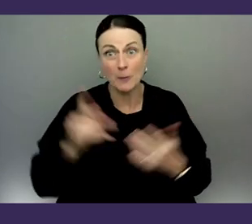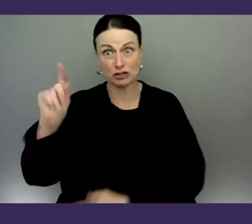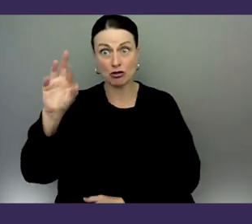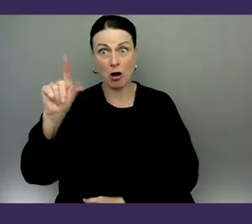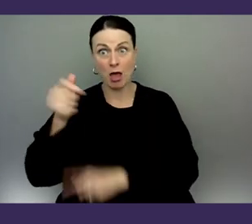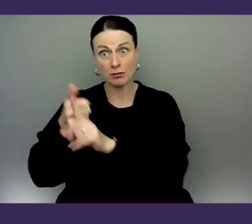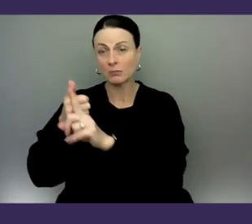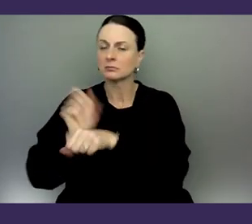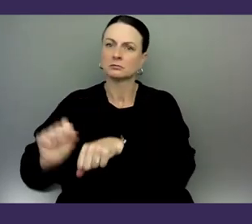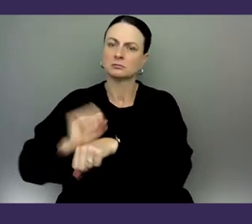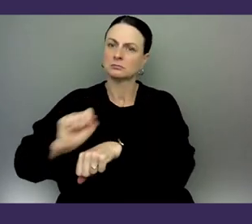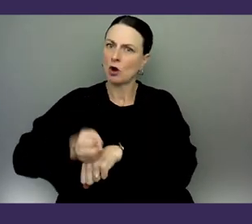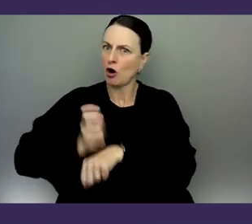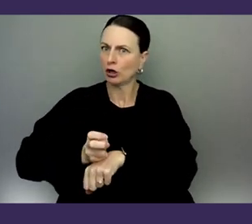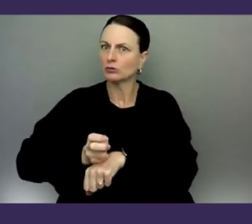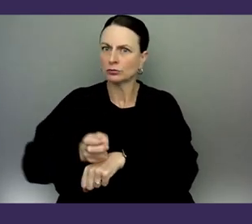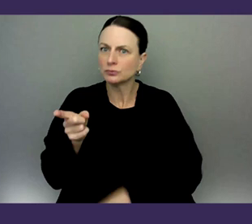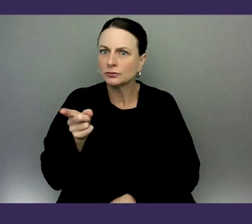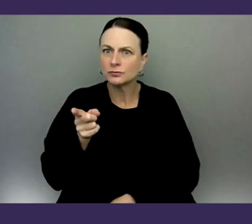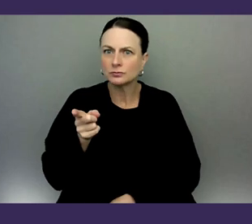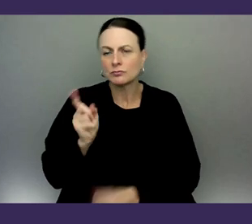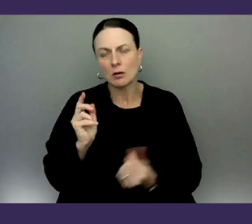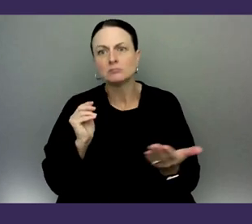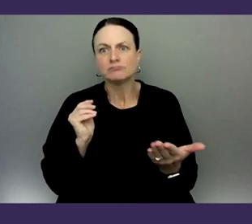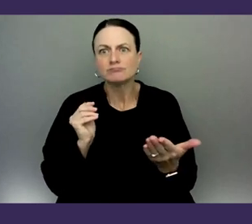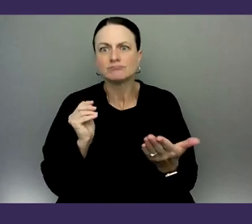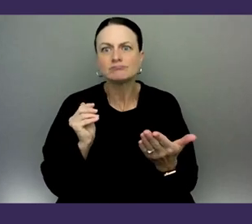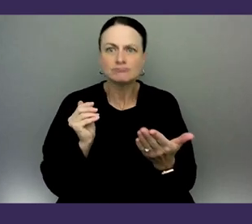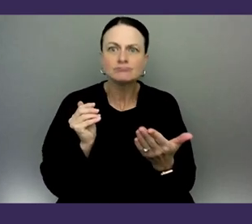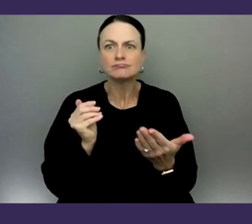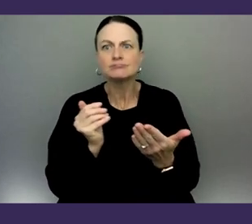to get to a point where she was a productive citizen,